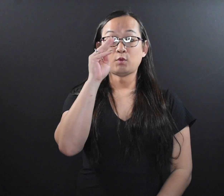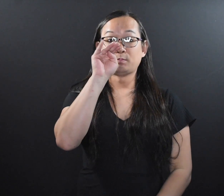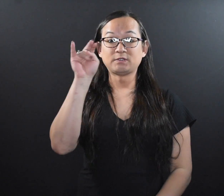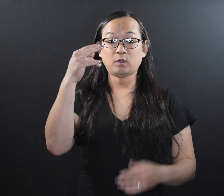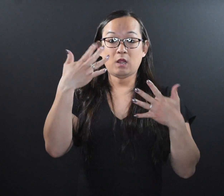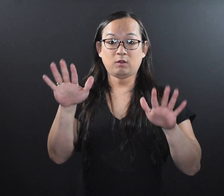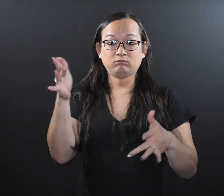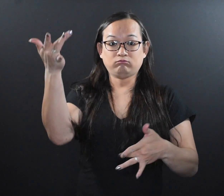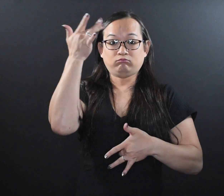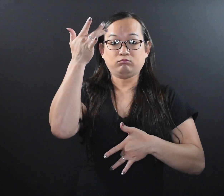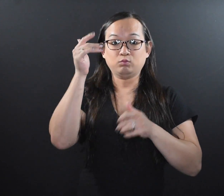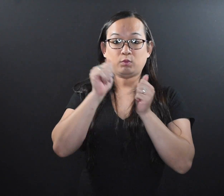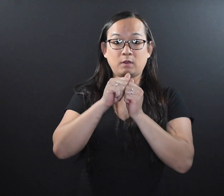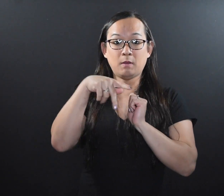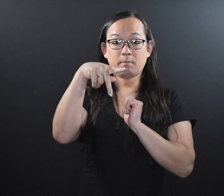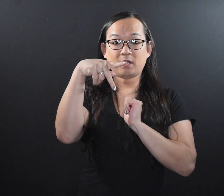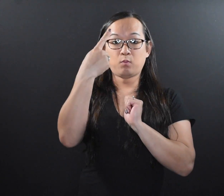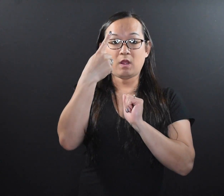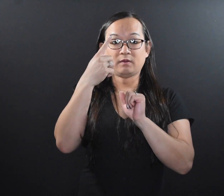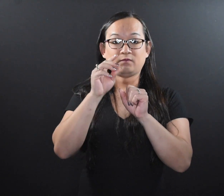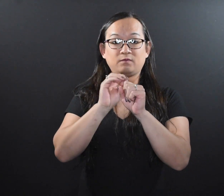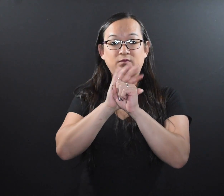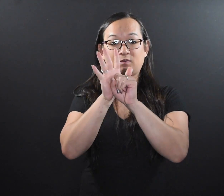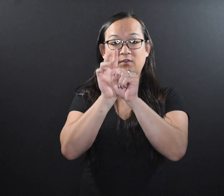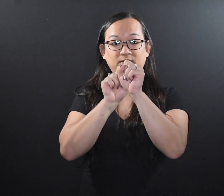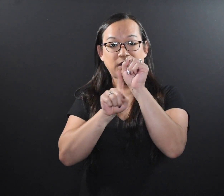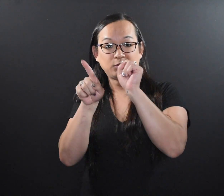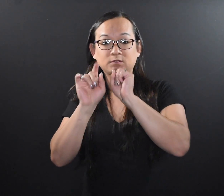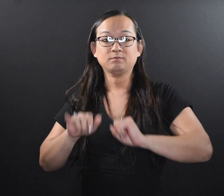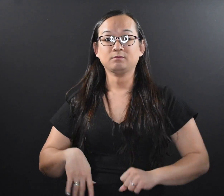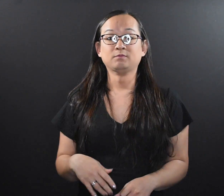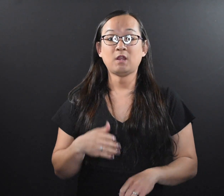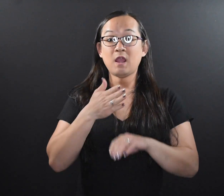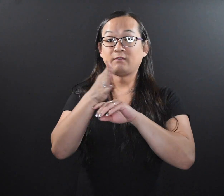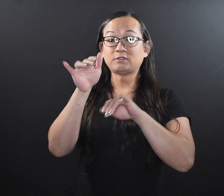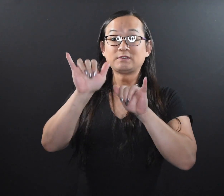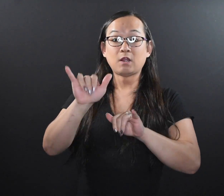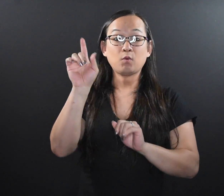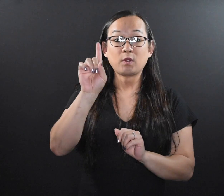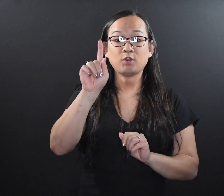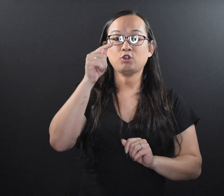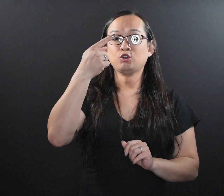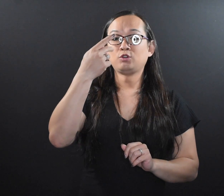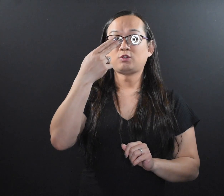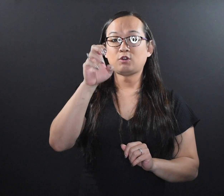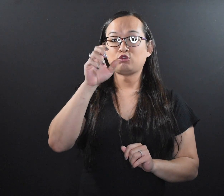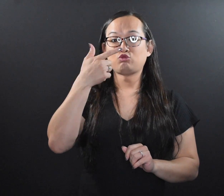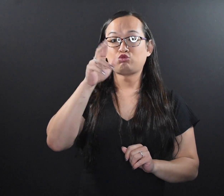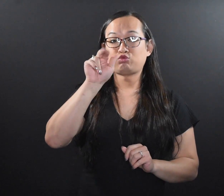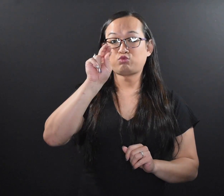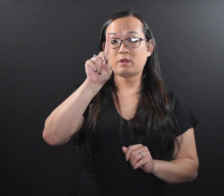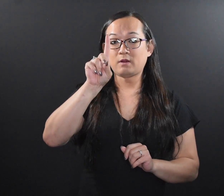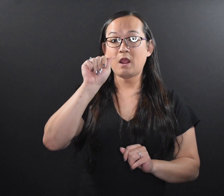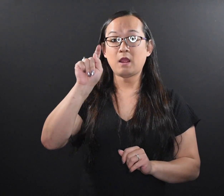Four Minnesotans infected with P.1 variant after staying at The Grand at Moon Palace in Cancun;